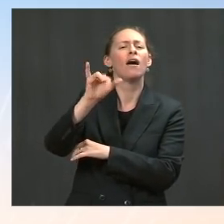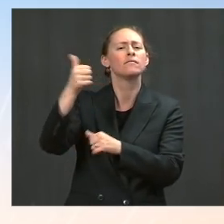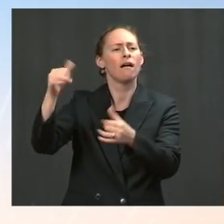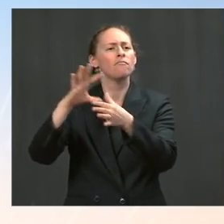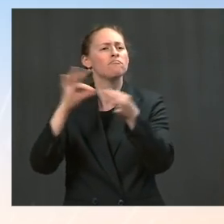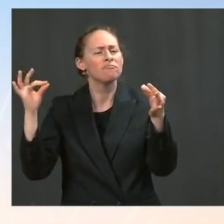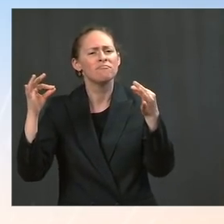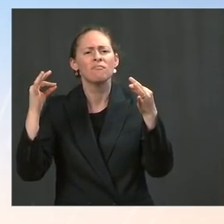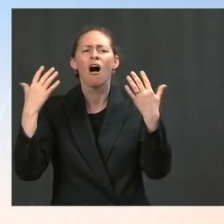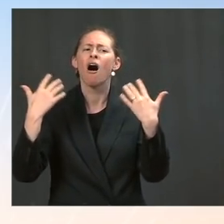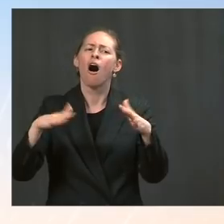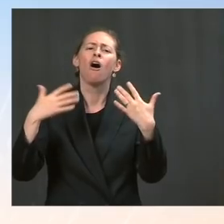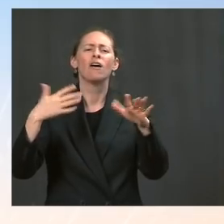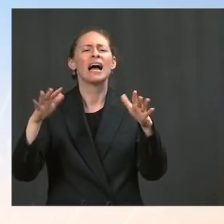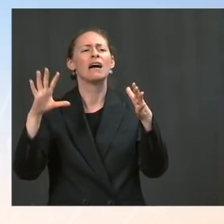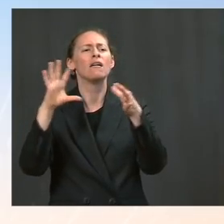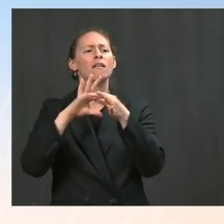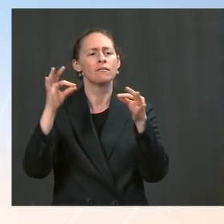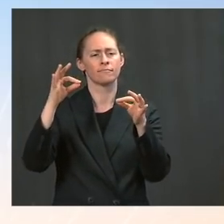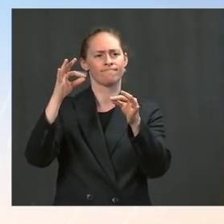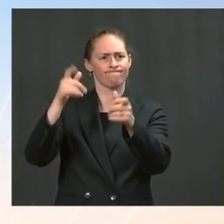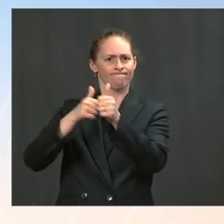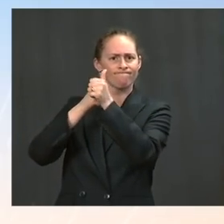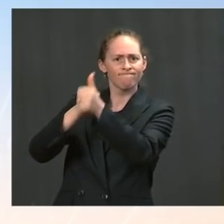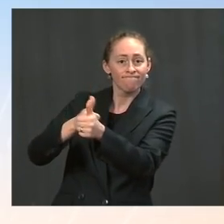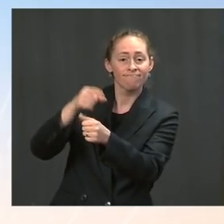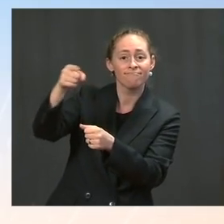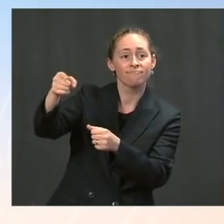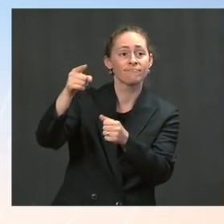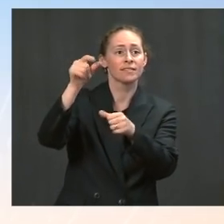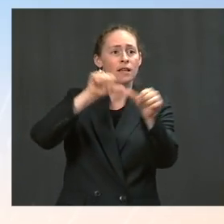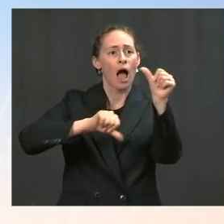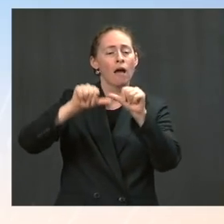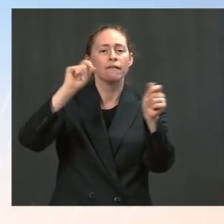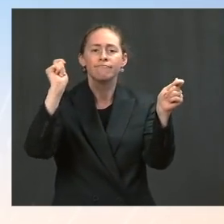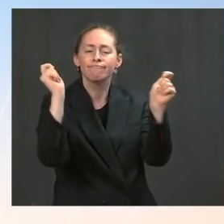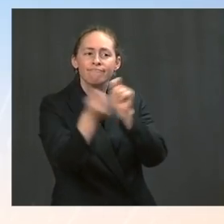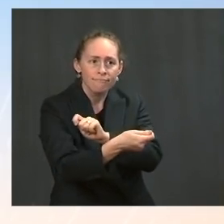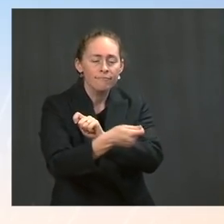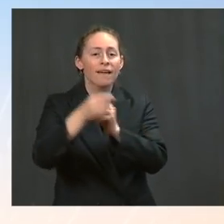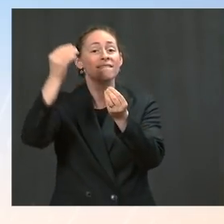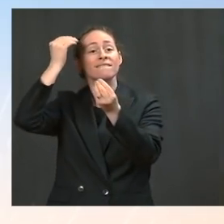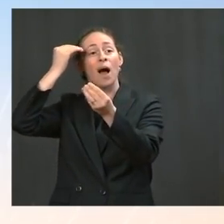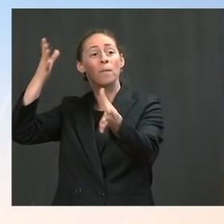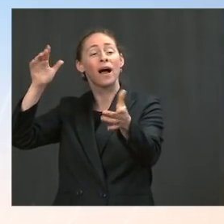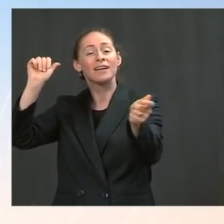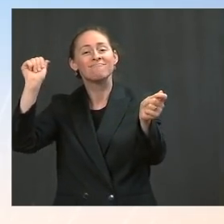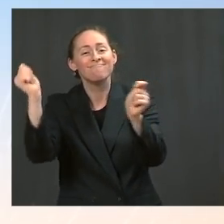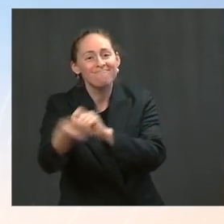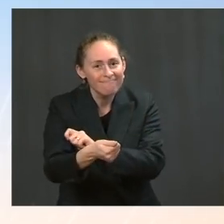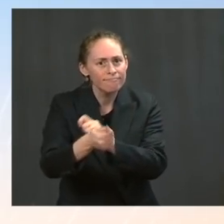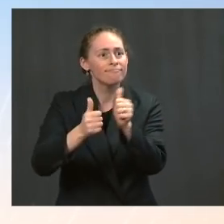is that science evolves, information evolves, and we make that available in a public way to the American people.